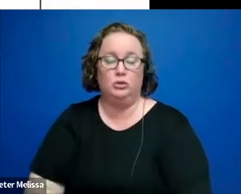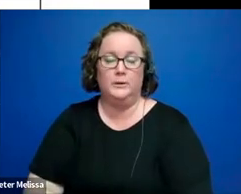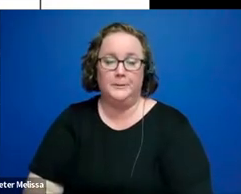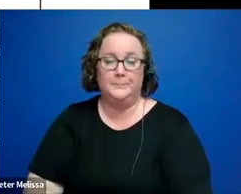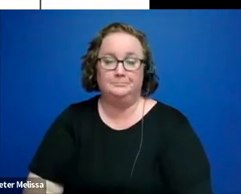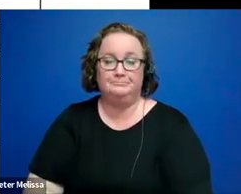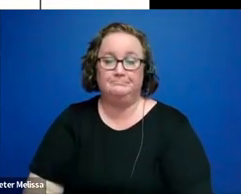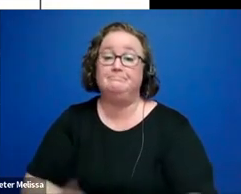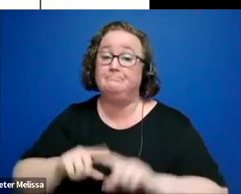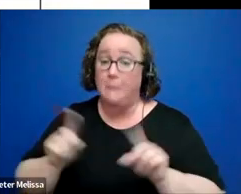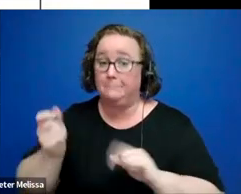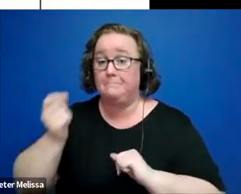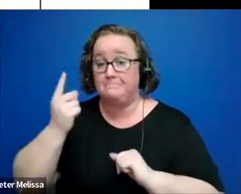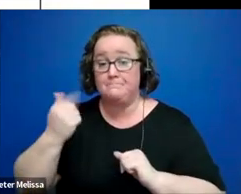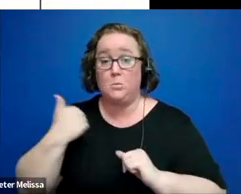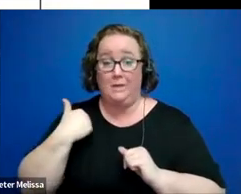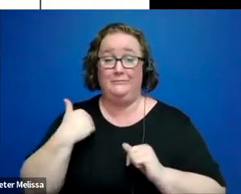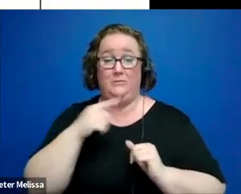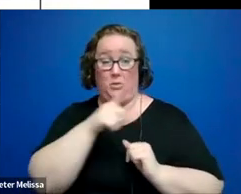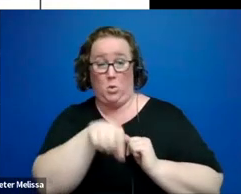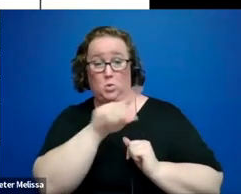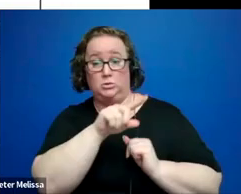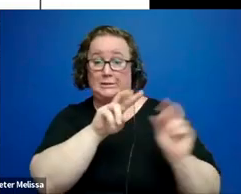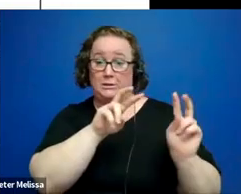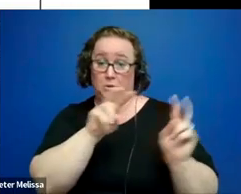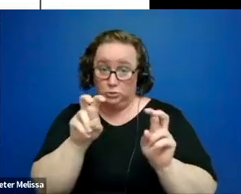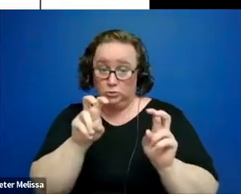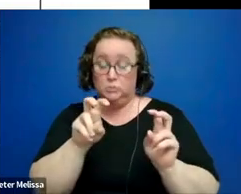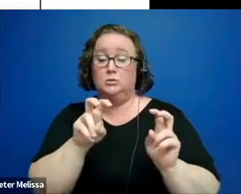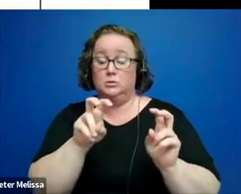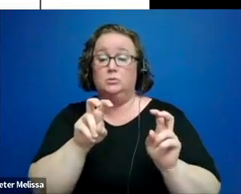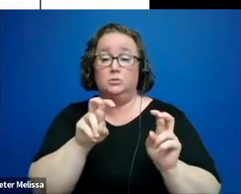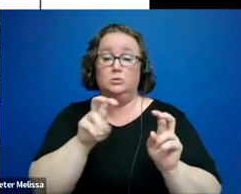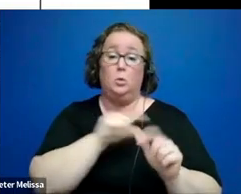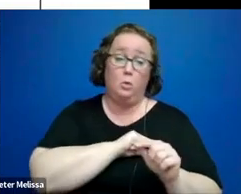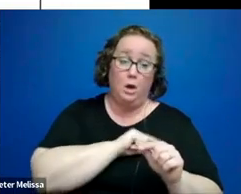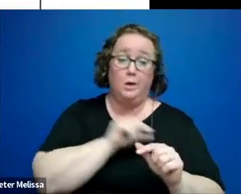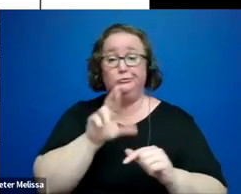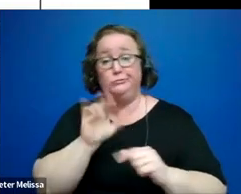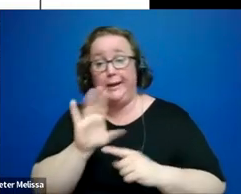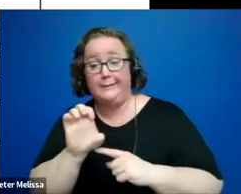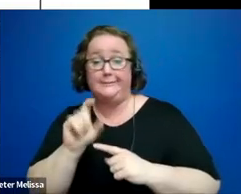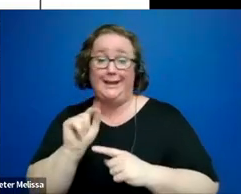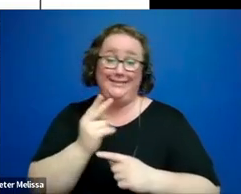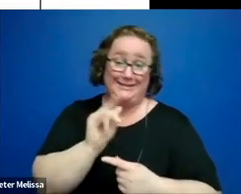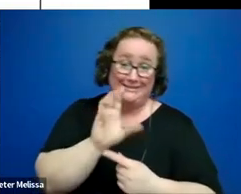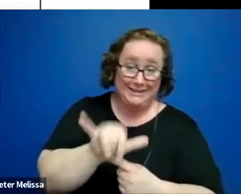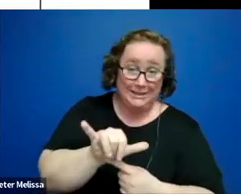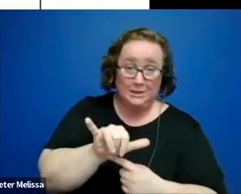though there are these issues with the quality of race and ethnicity, so we're not able to look at all states